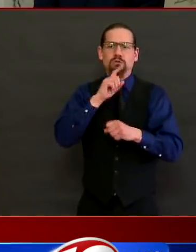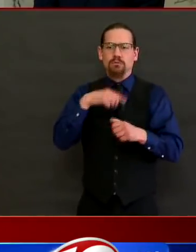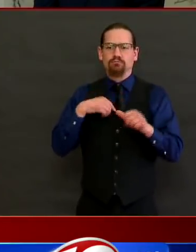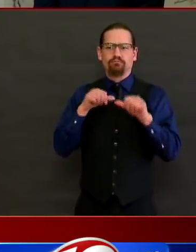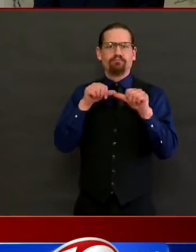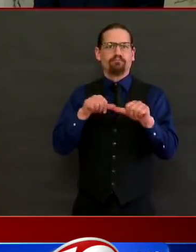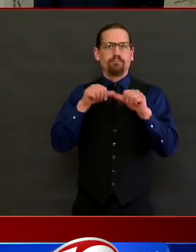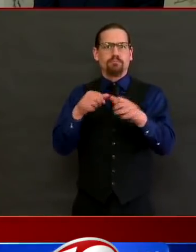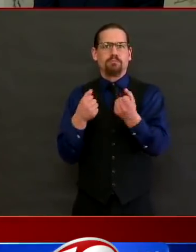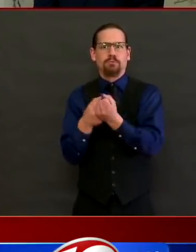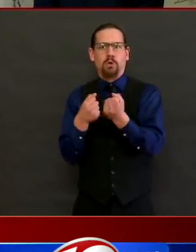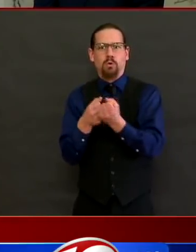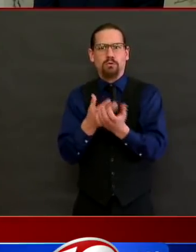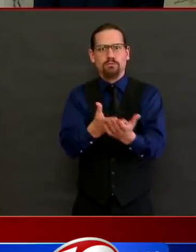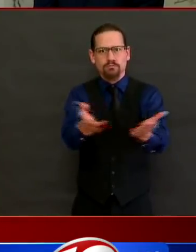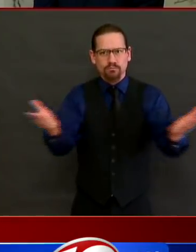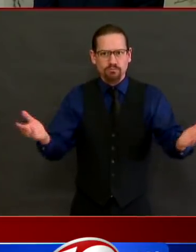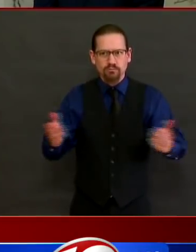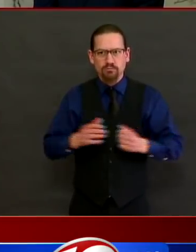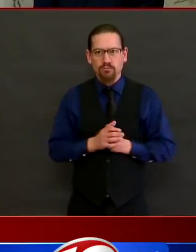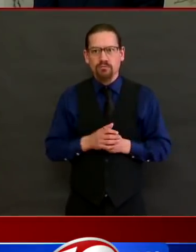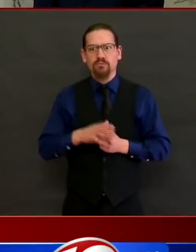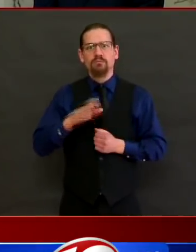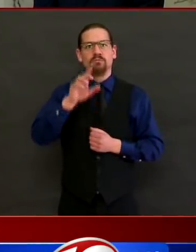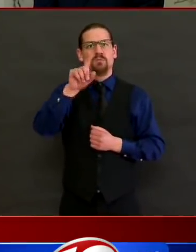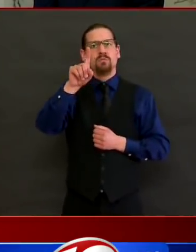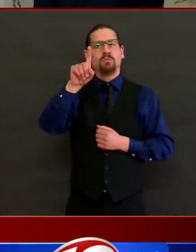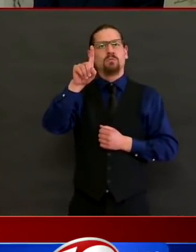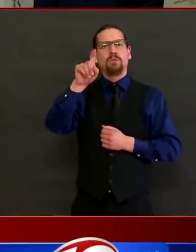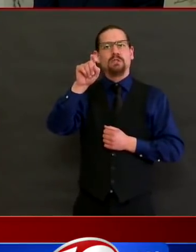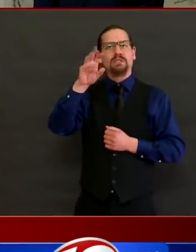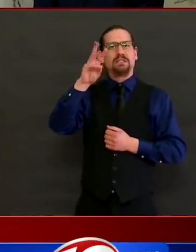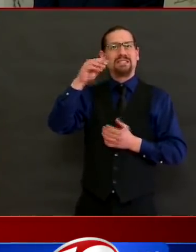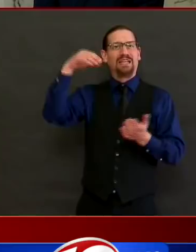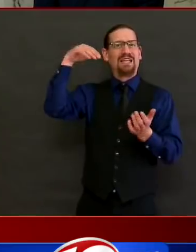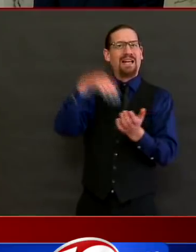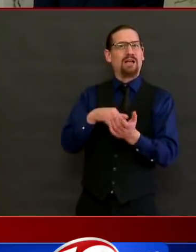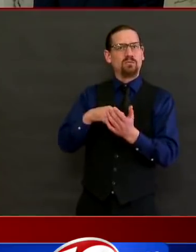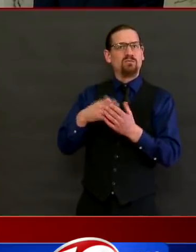HAVE 150,000 PEOPLE OUT OF WORK, THERE ARE